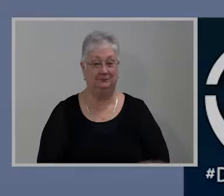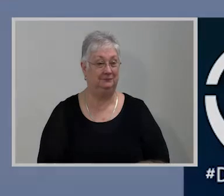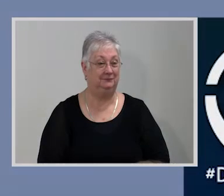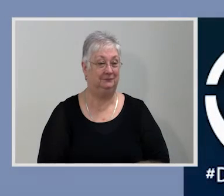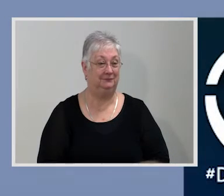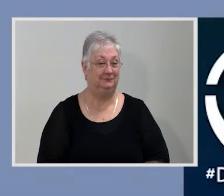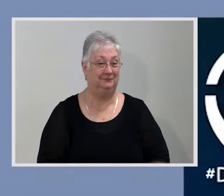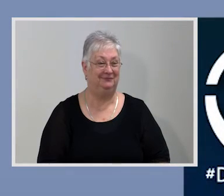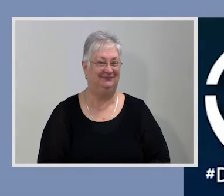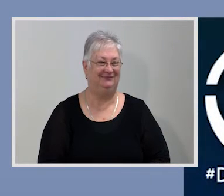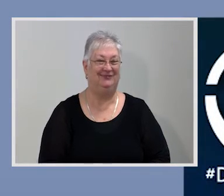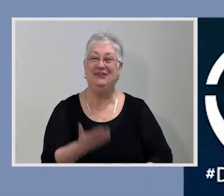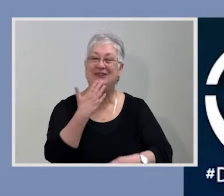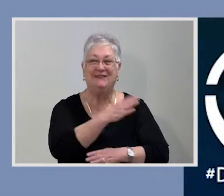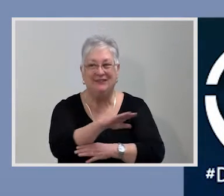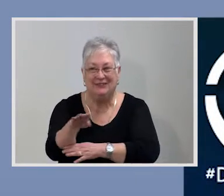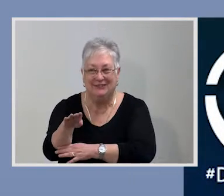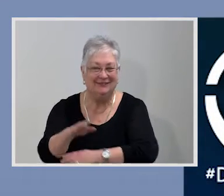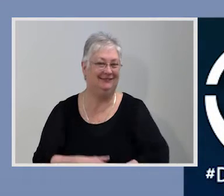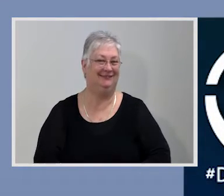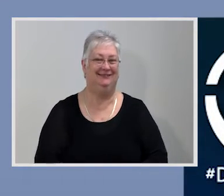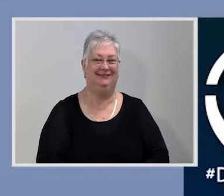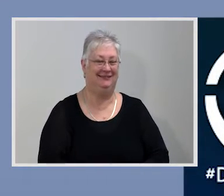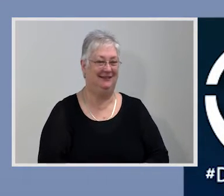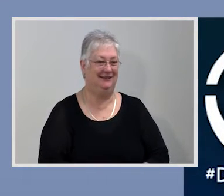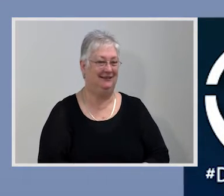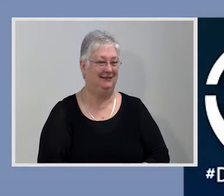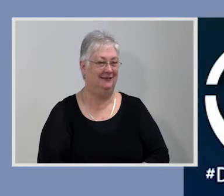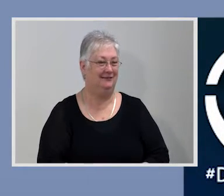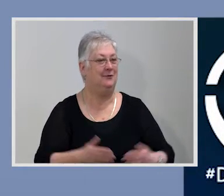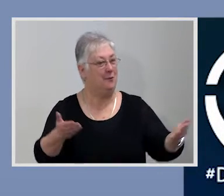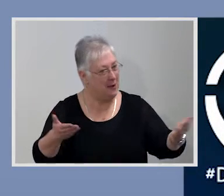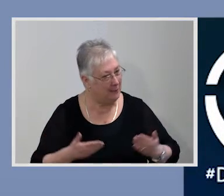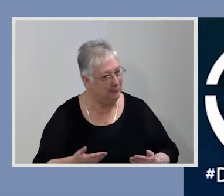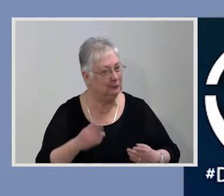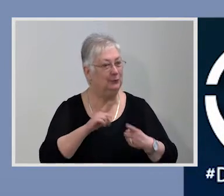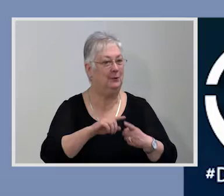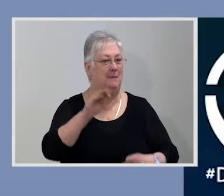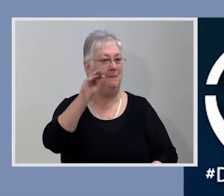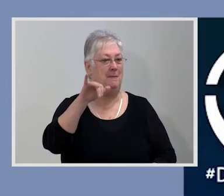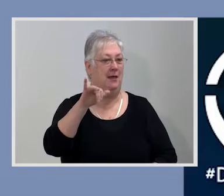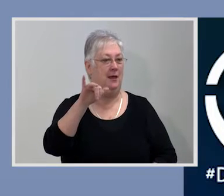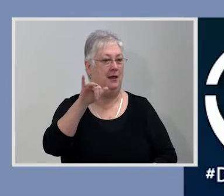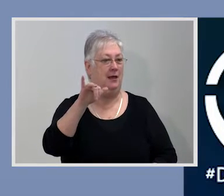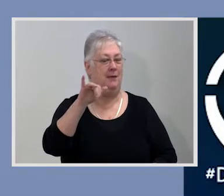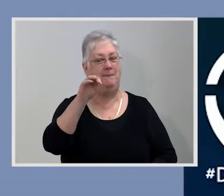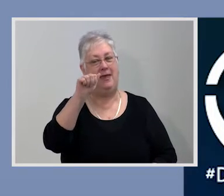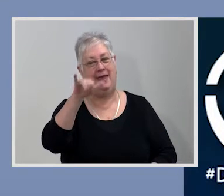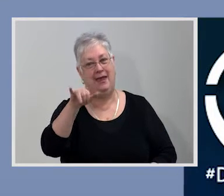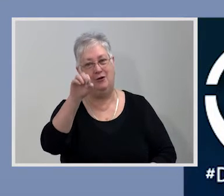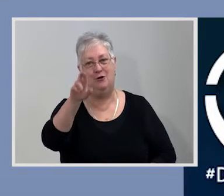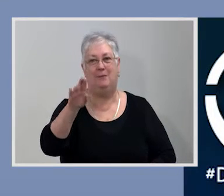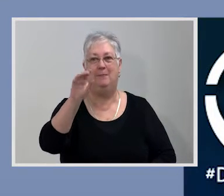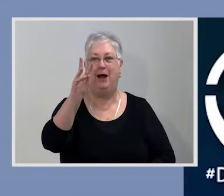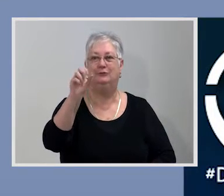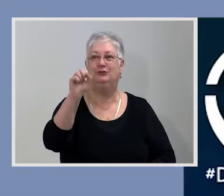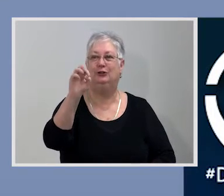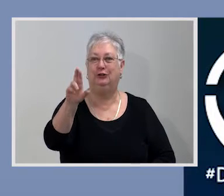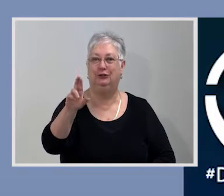GOOD AFTERNOON, EVERYONE. AND WELCOME TO MAYOR BOWSER'S BUDGET ENGAGEMENT FORUM. WE'RE REALLY EXCITED TO GET GOING.